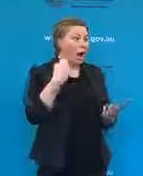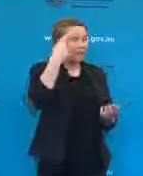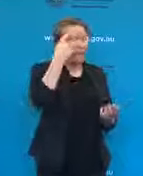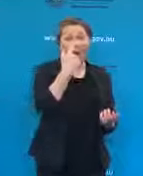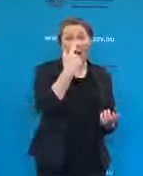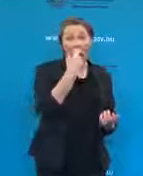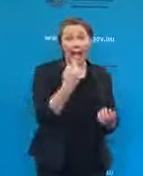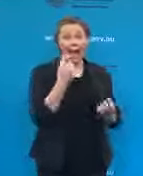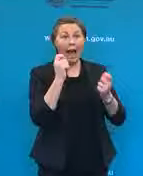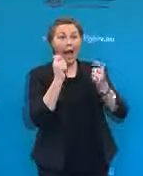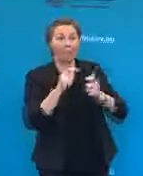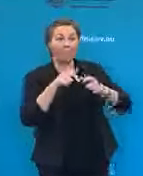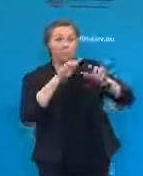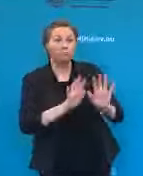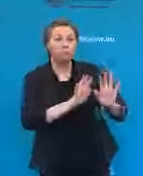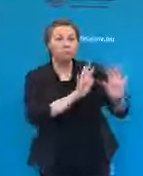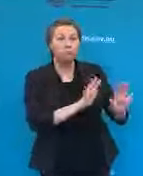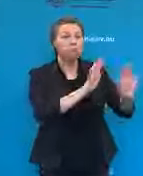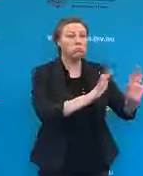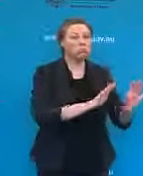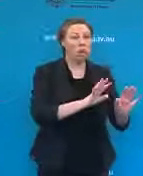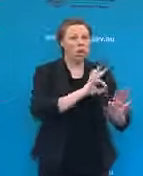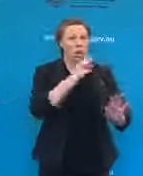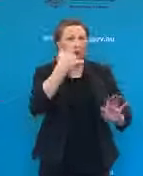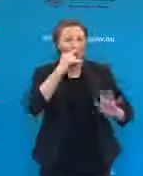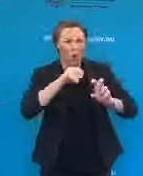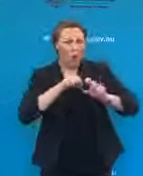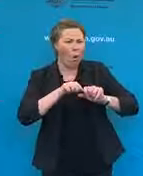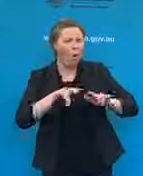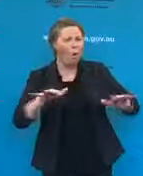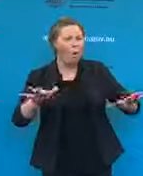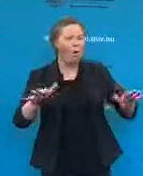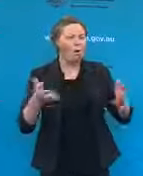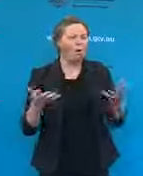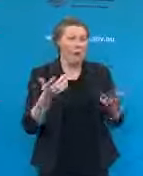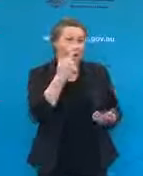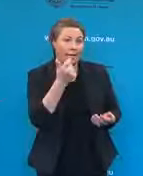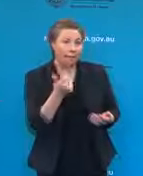transmission at any of these events. There were two reasons for us strongly